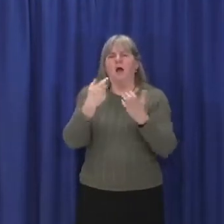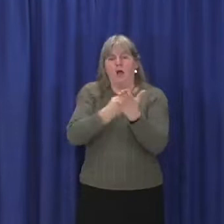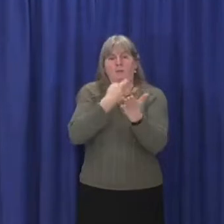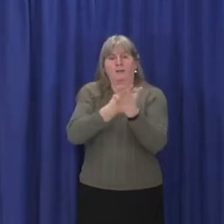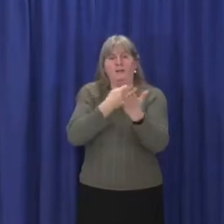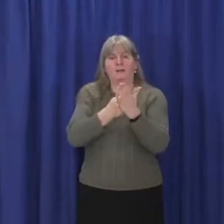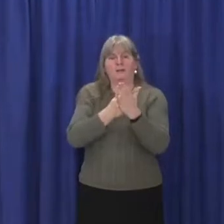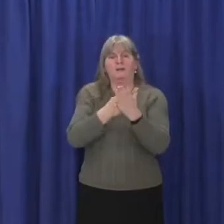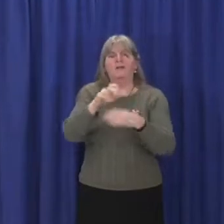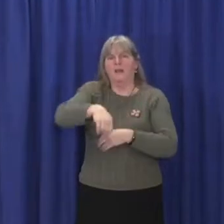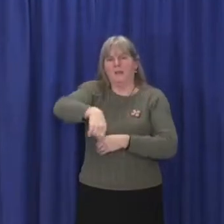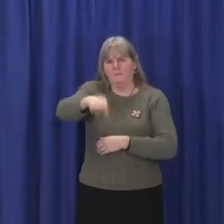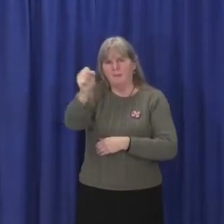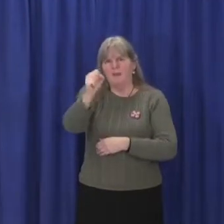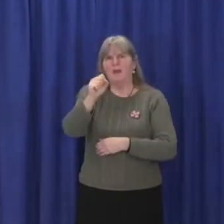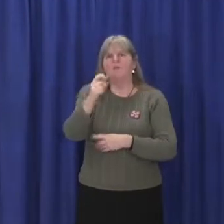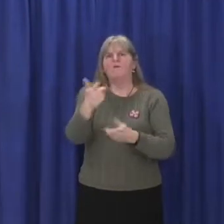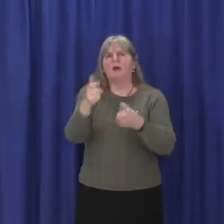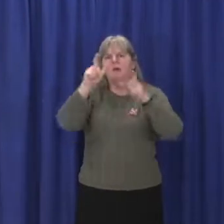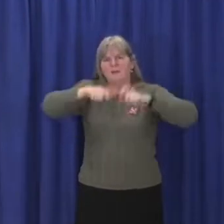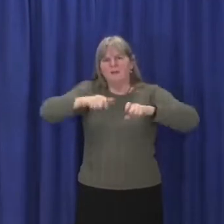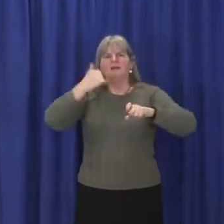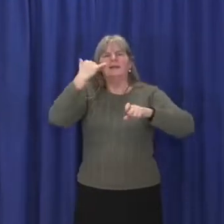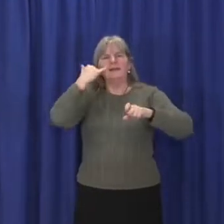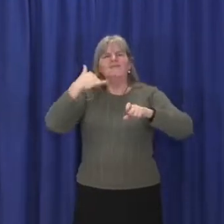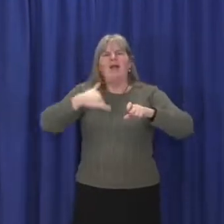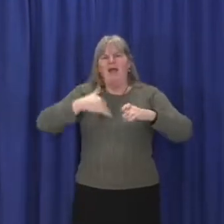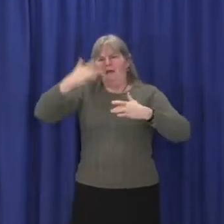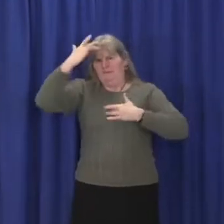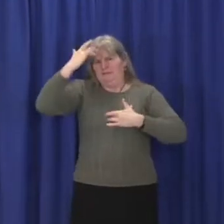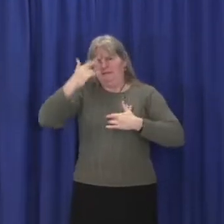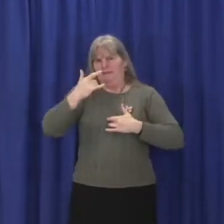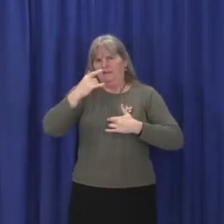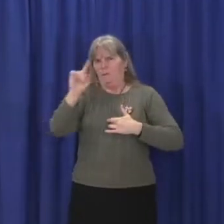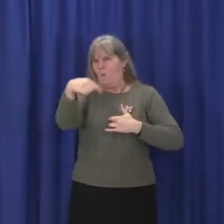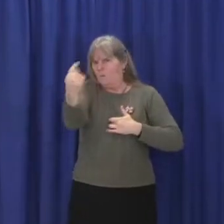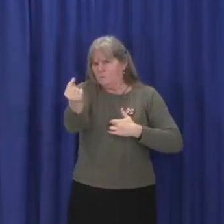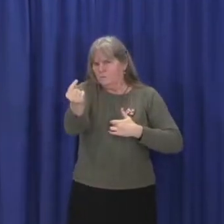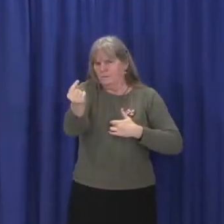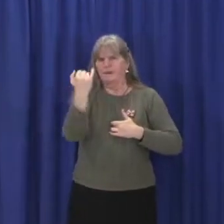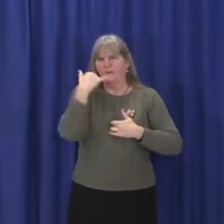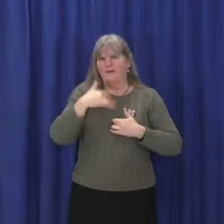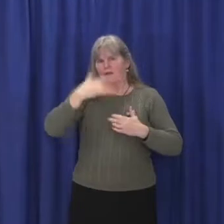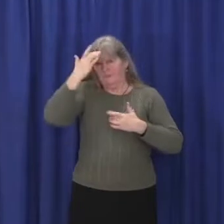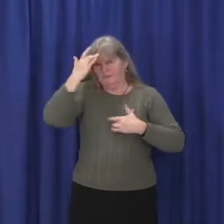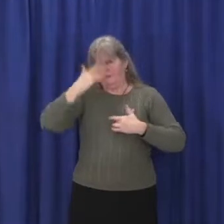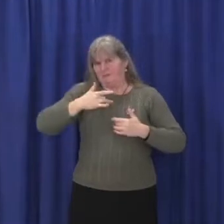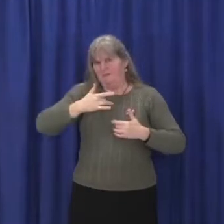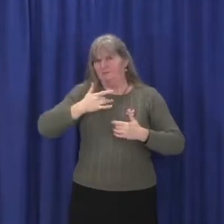who is working hard to coordinate and distribute these tests to our communities, we could not do this without you,